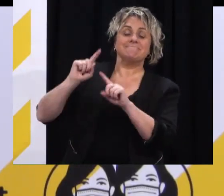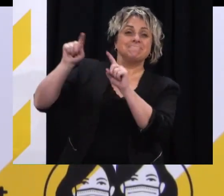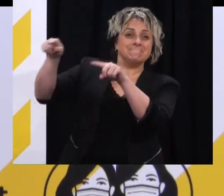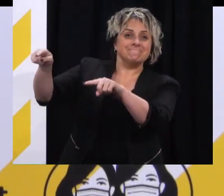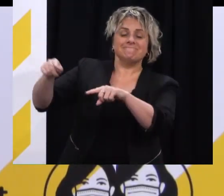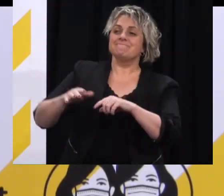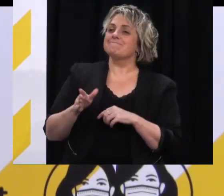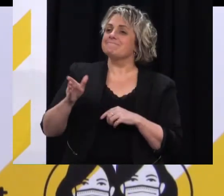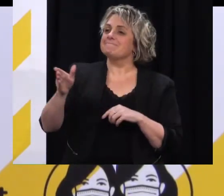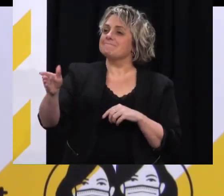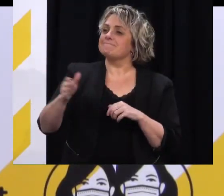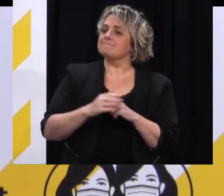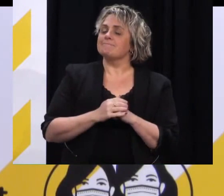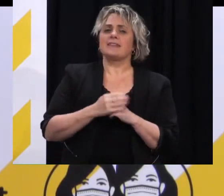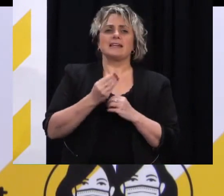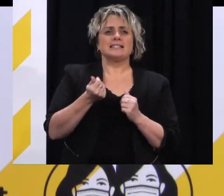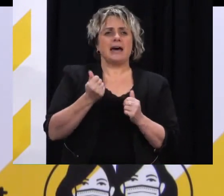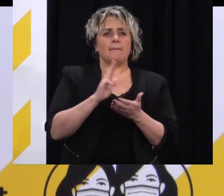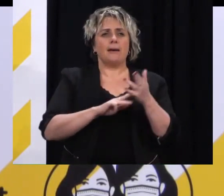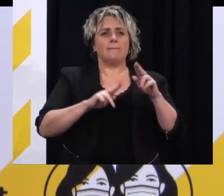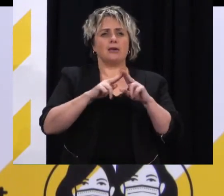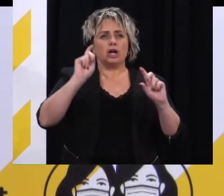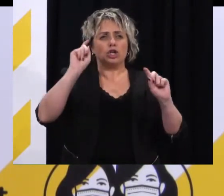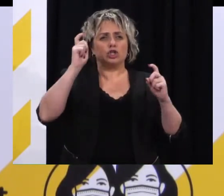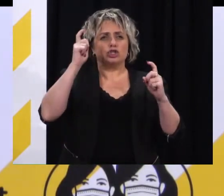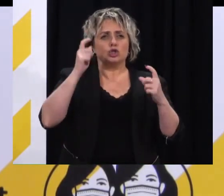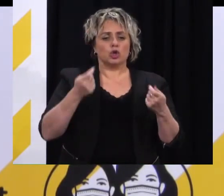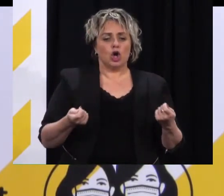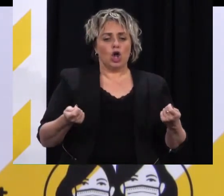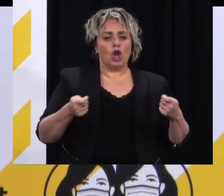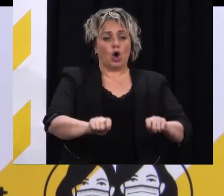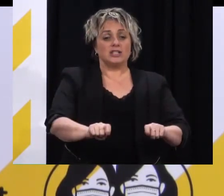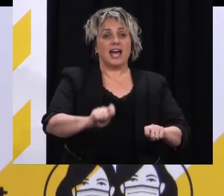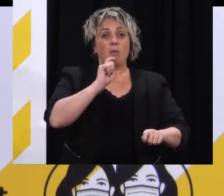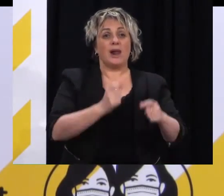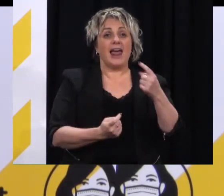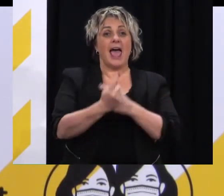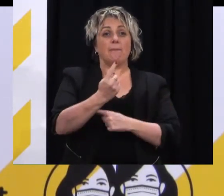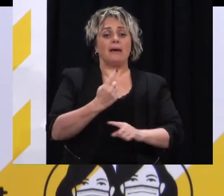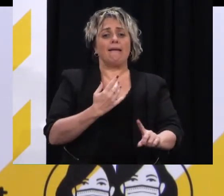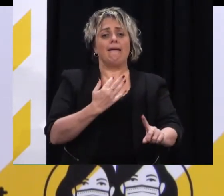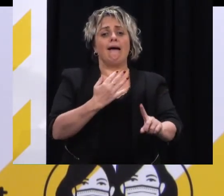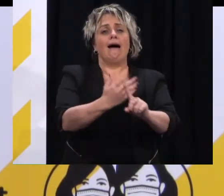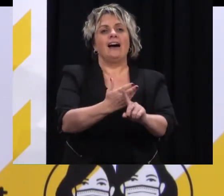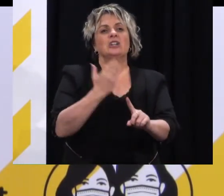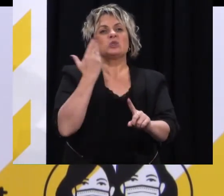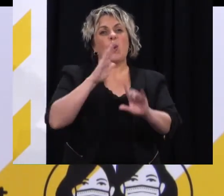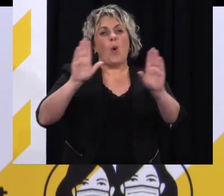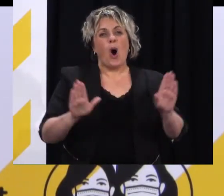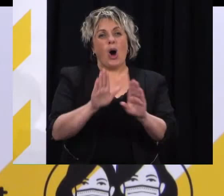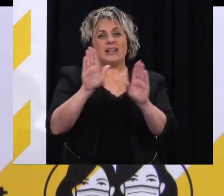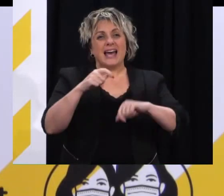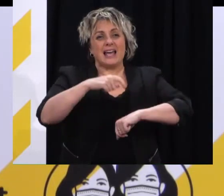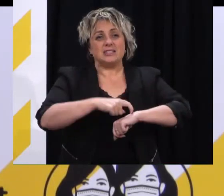sought it. >> Speaking of, the bells are ringing. OK. Go ahead.>> There is some concern